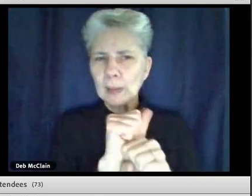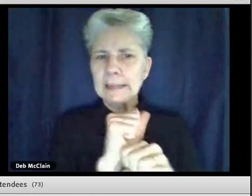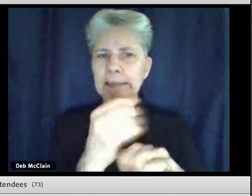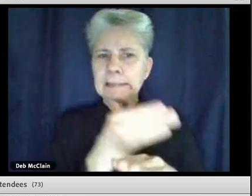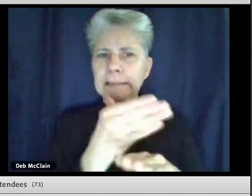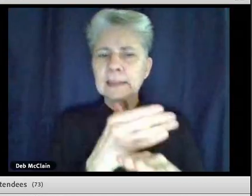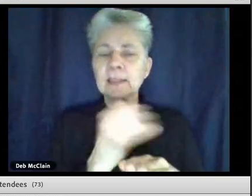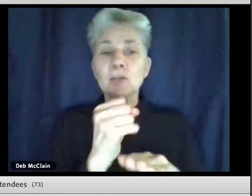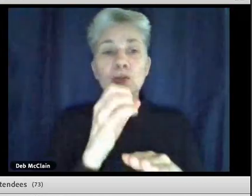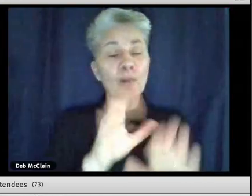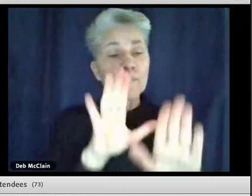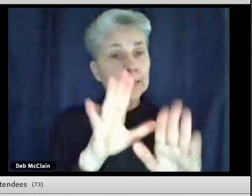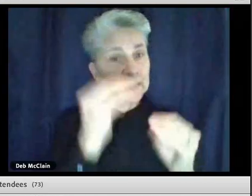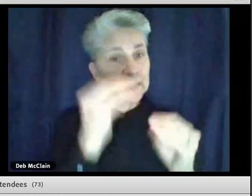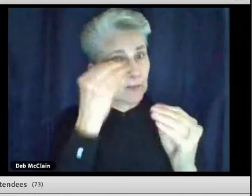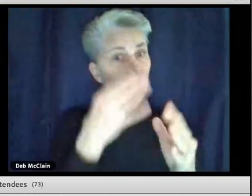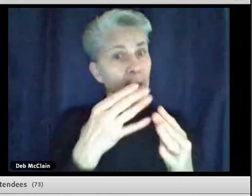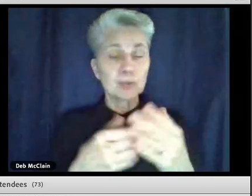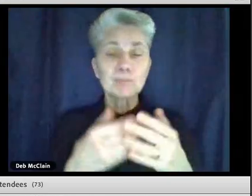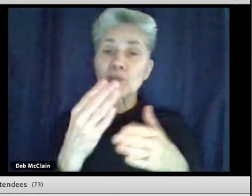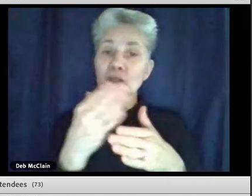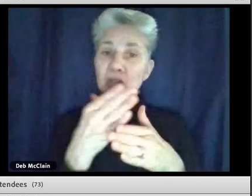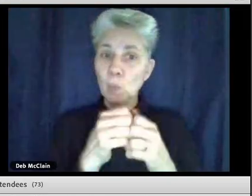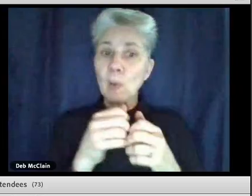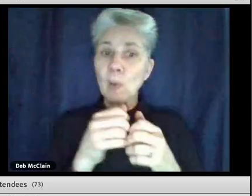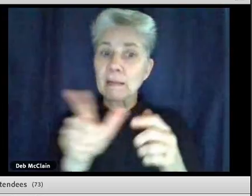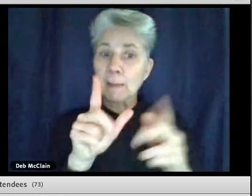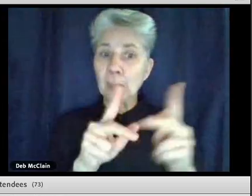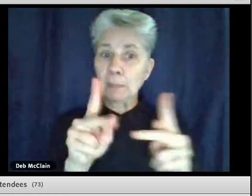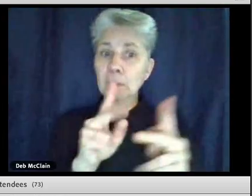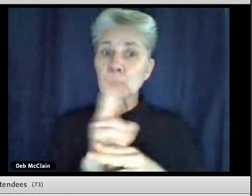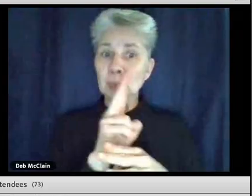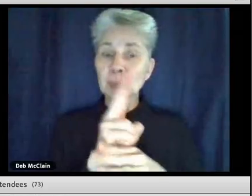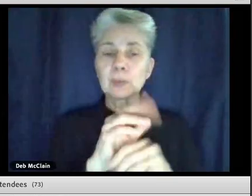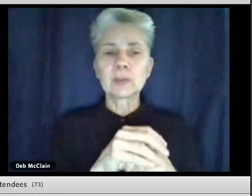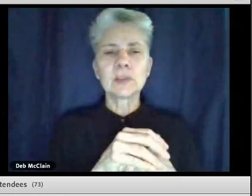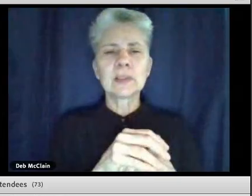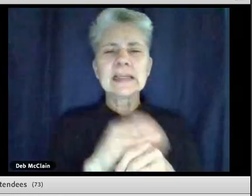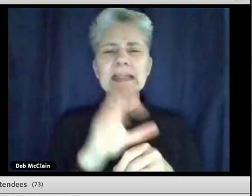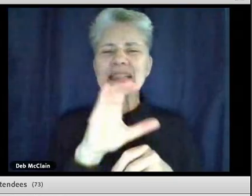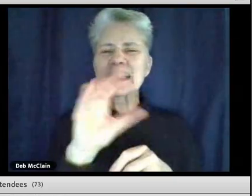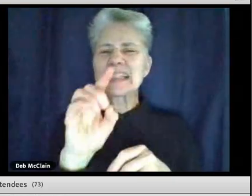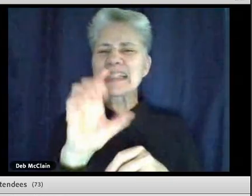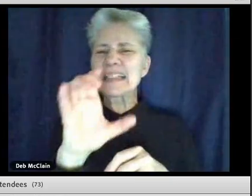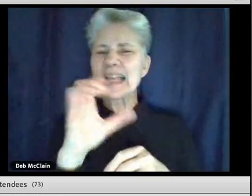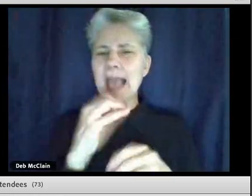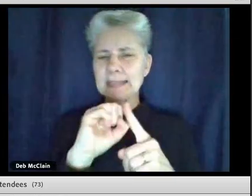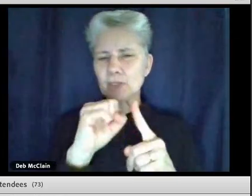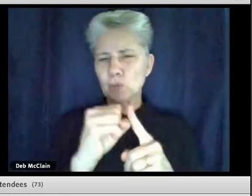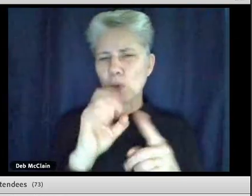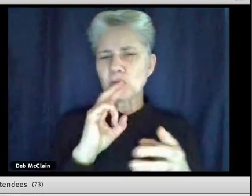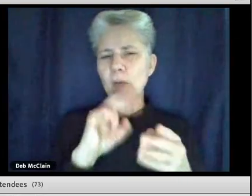there you can share with your patrons. Also, the CDC has a situation report.